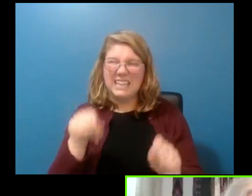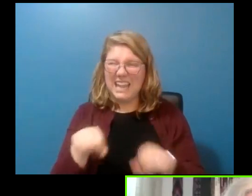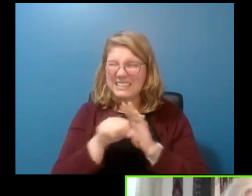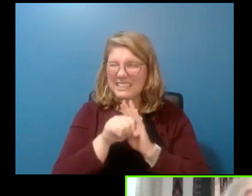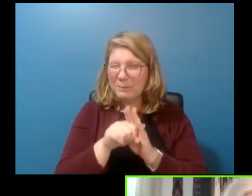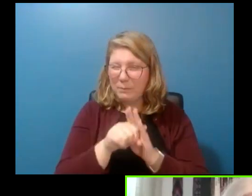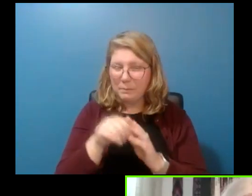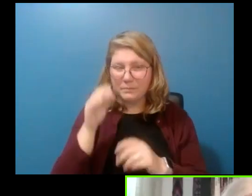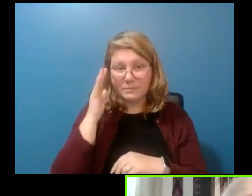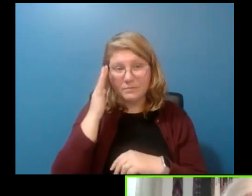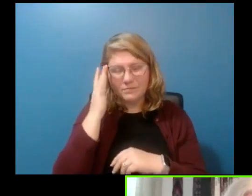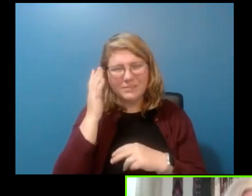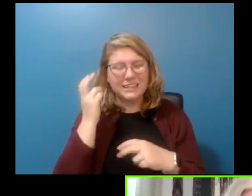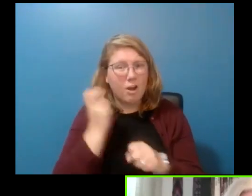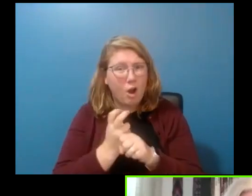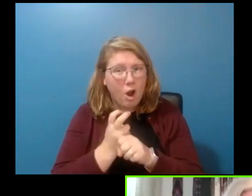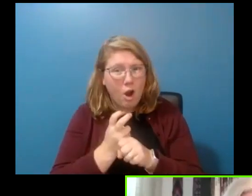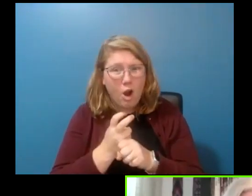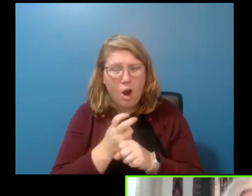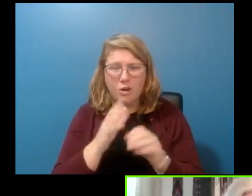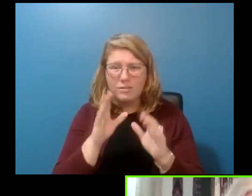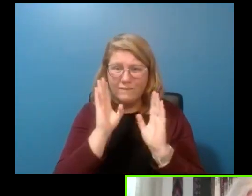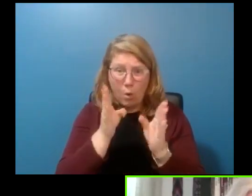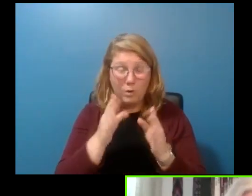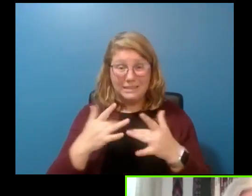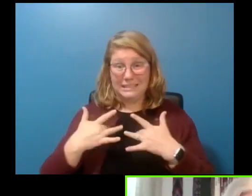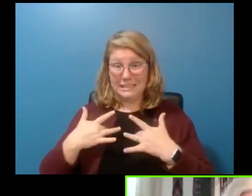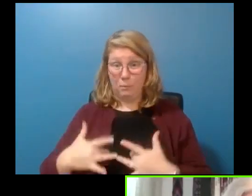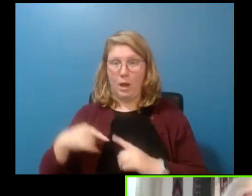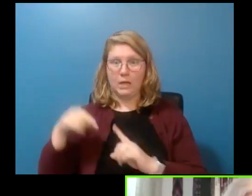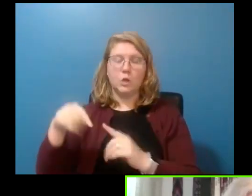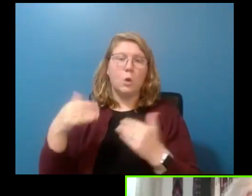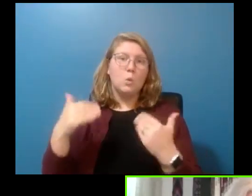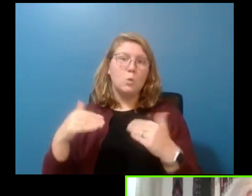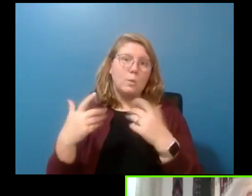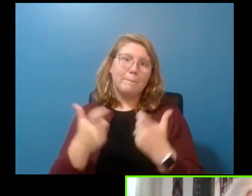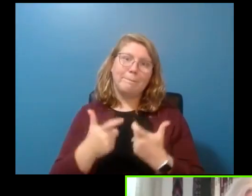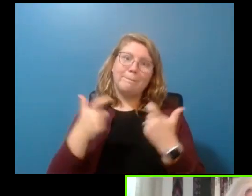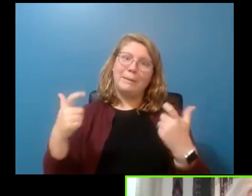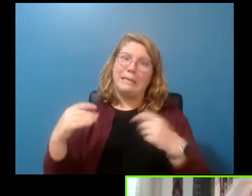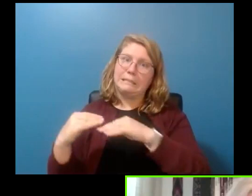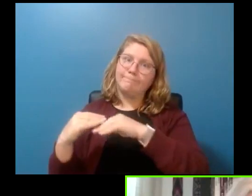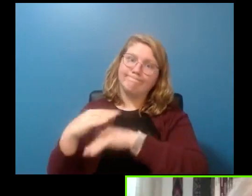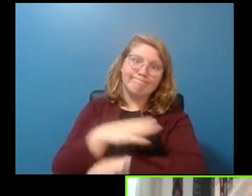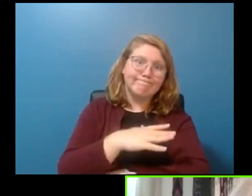to seek out help because people are going to think he or she is crazy. So, language really is an